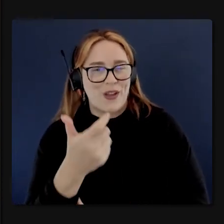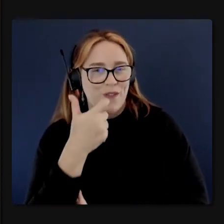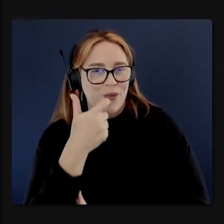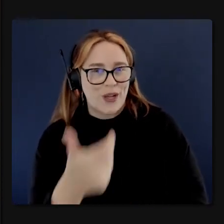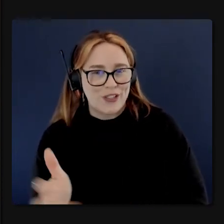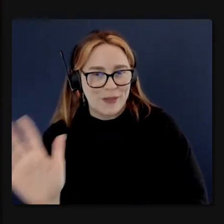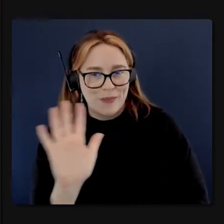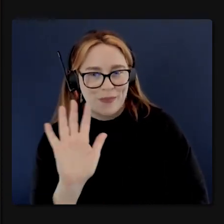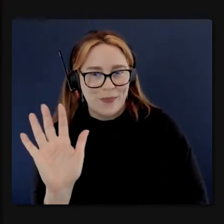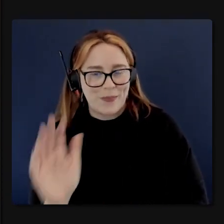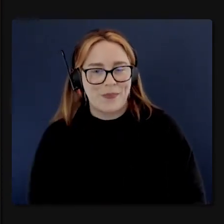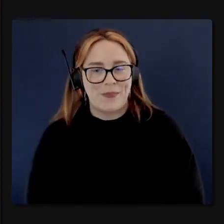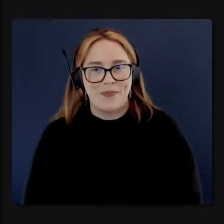Thank you for watching. Bye.